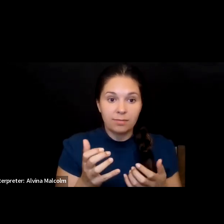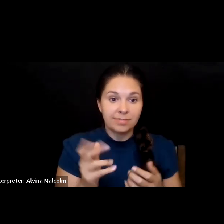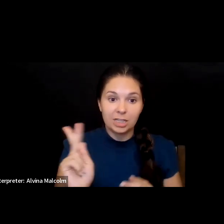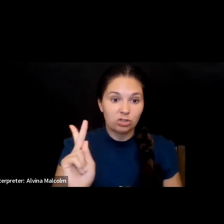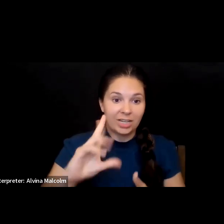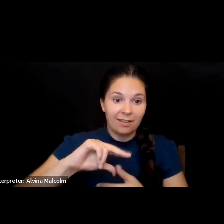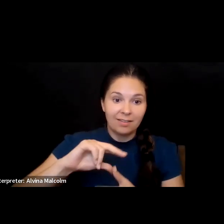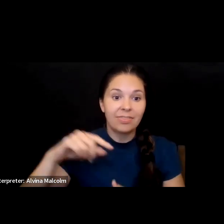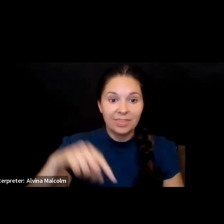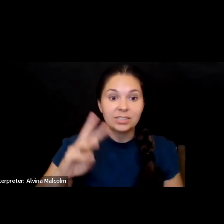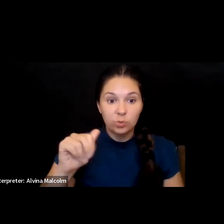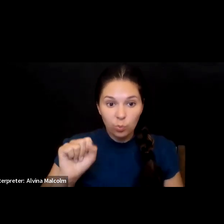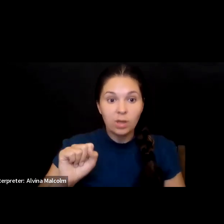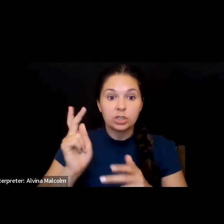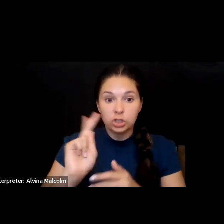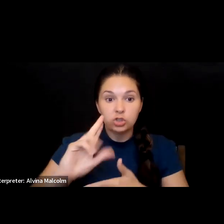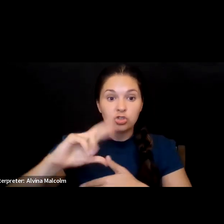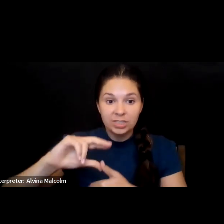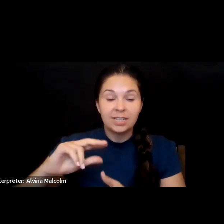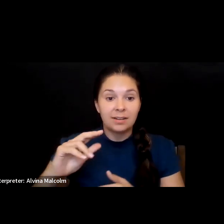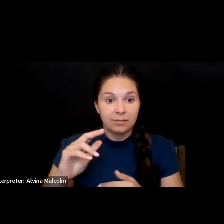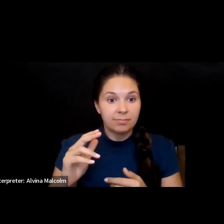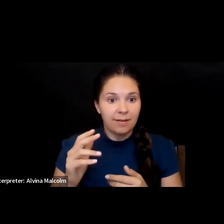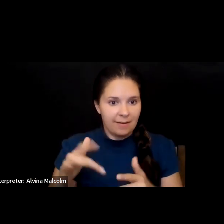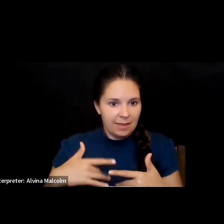then I connect with the people that we